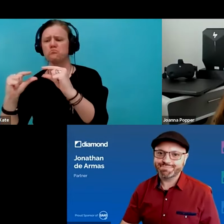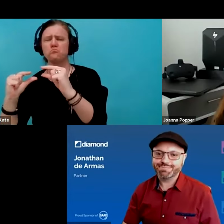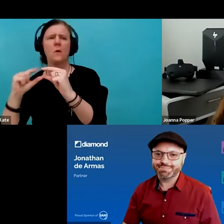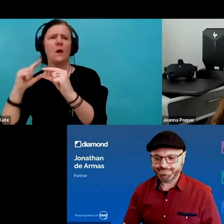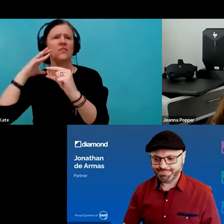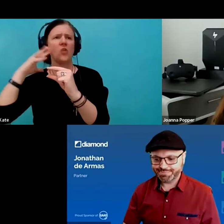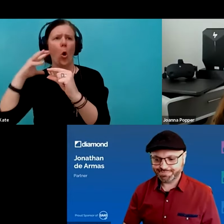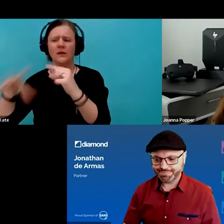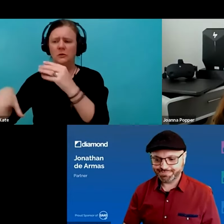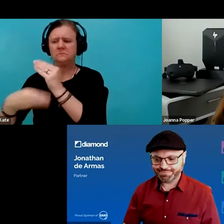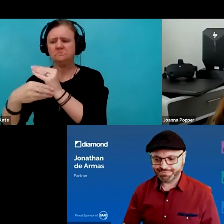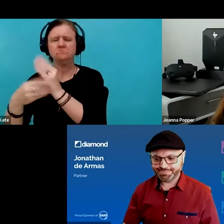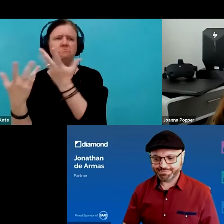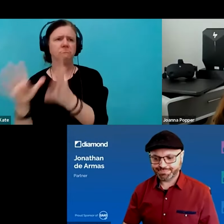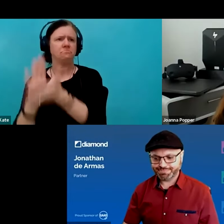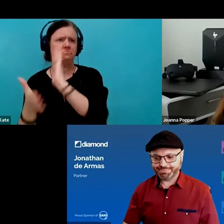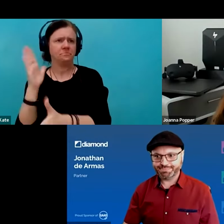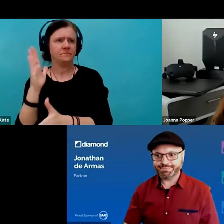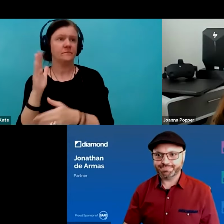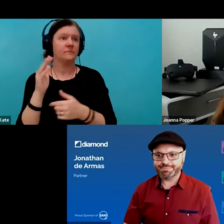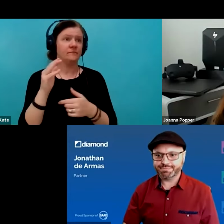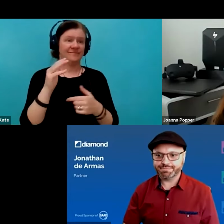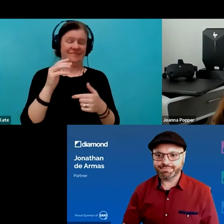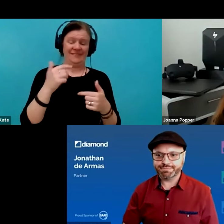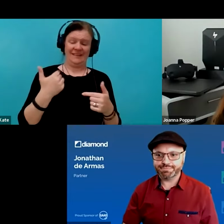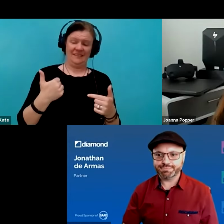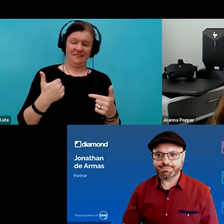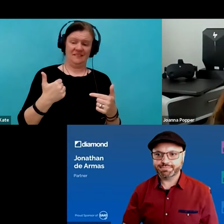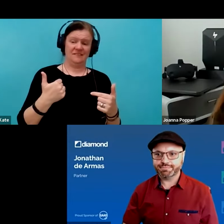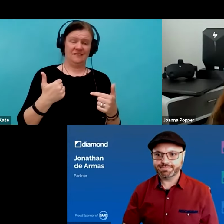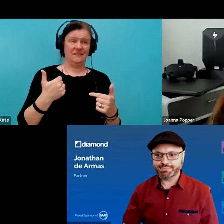they're ready to go so Christina Heller: On our end. It's not, it's, it's one of the mandates of the